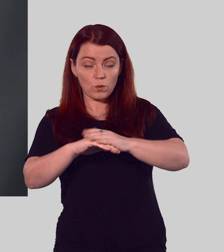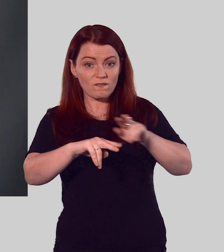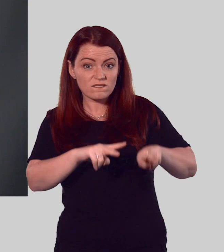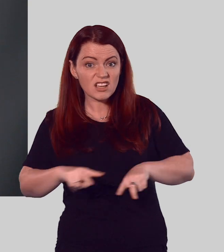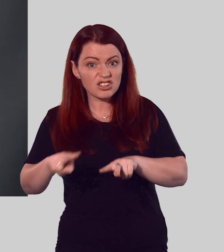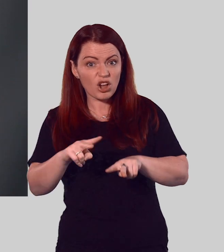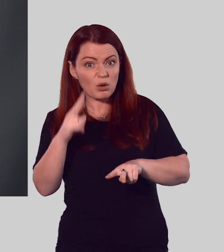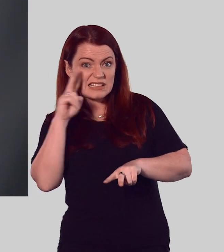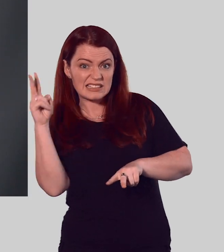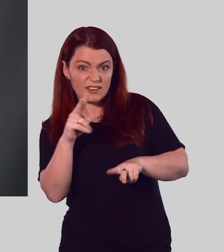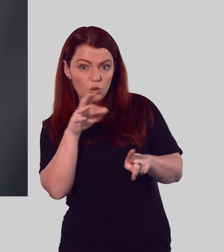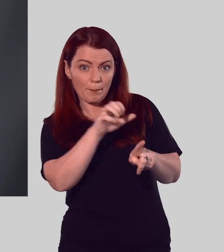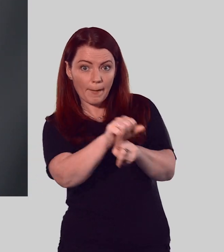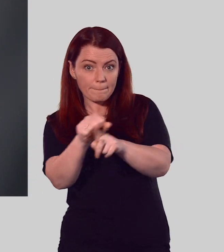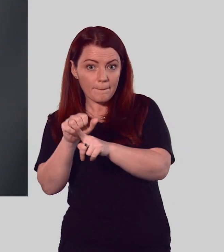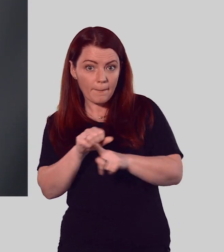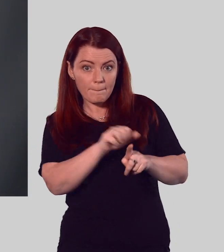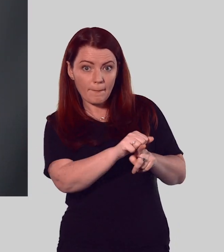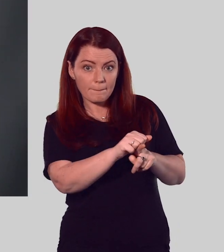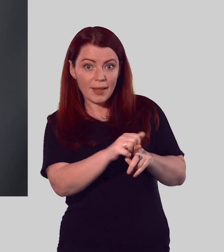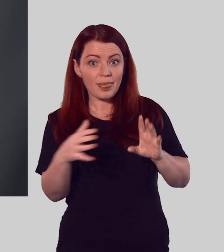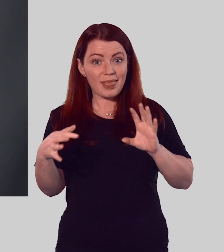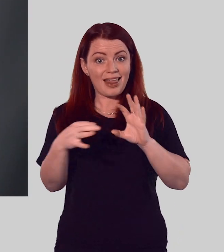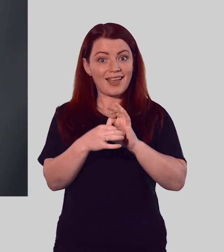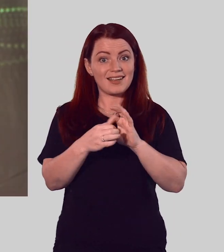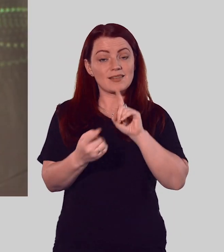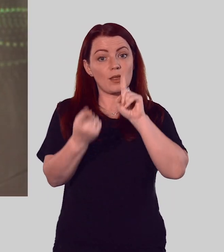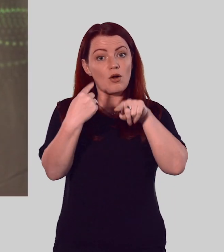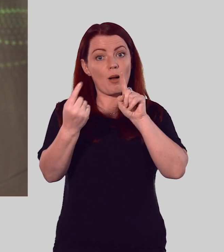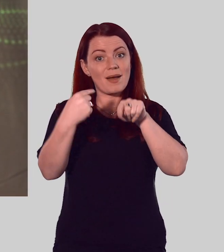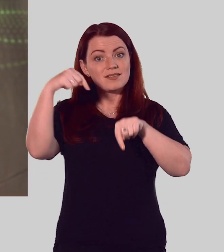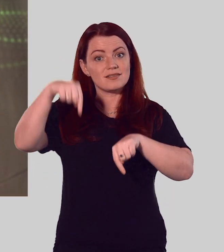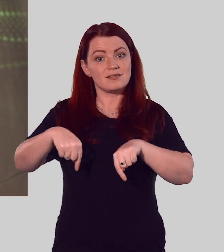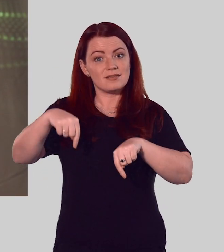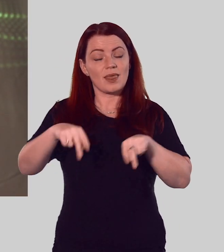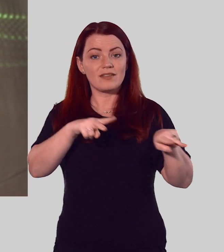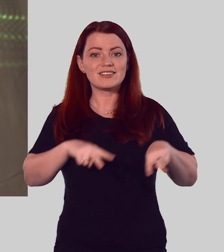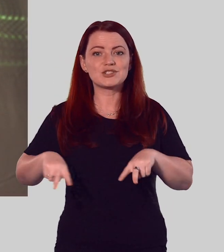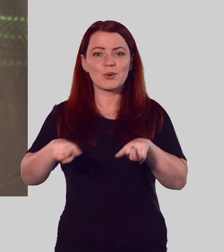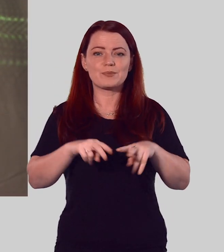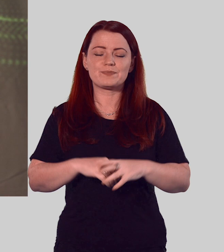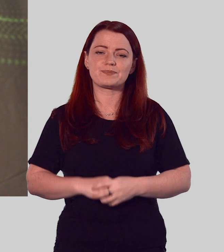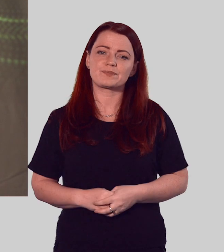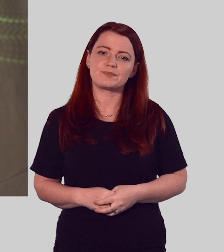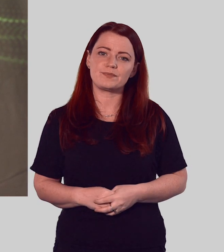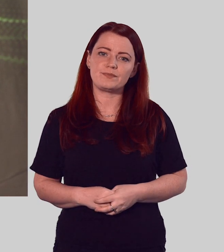the link is in the comments below this video. The campaign video was posted to